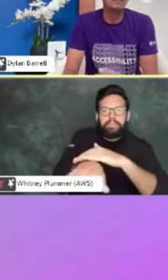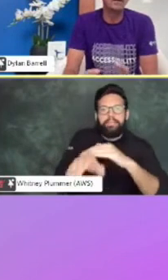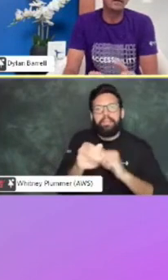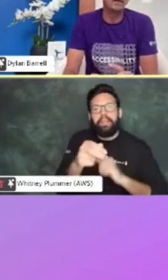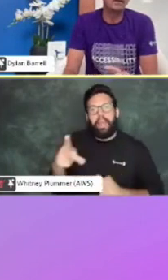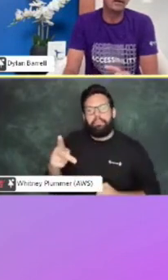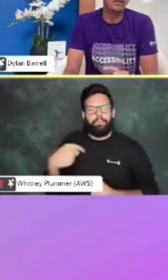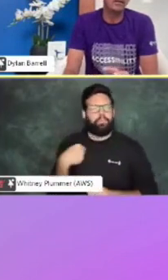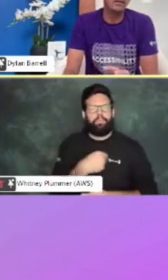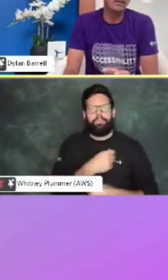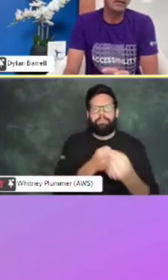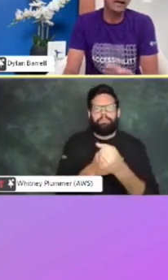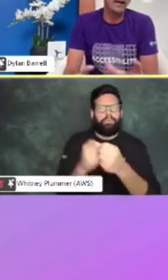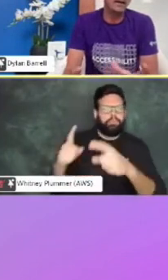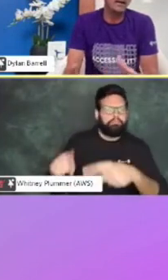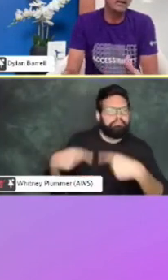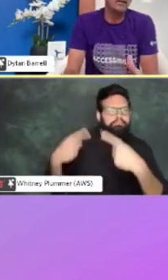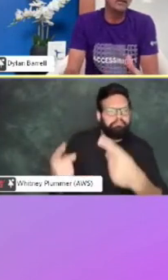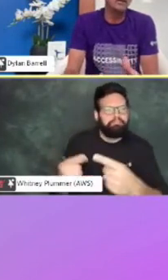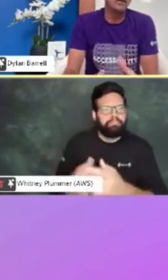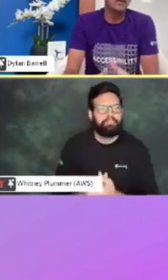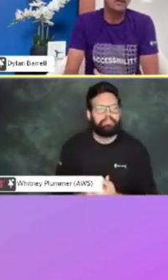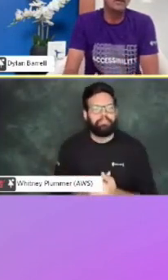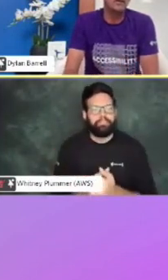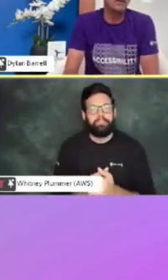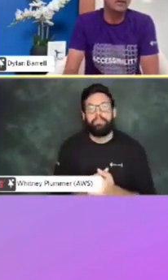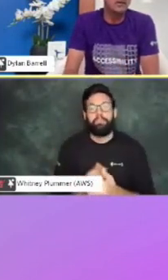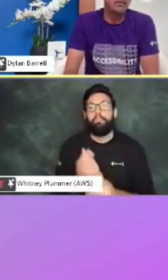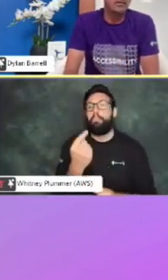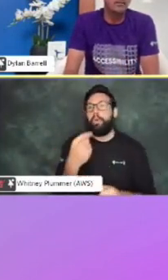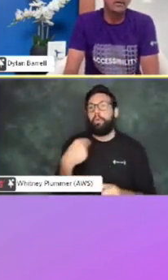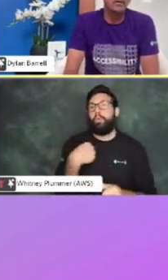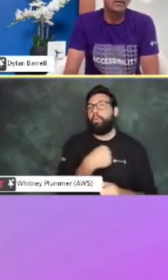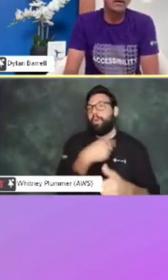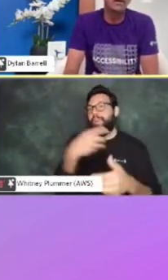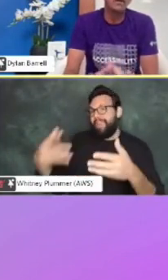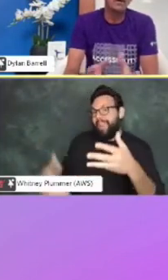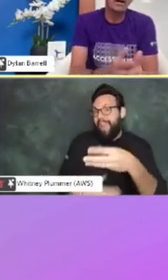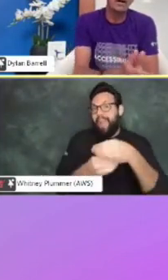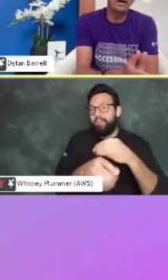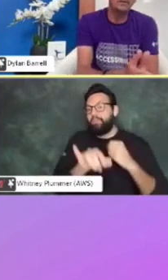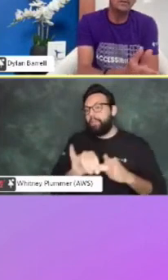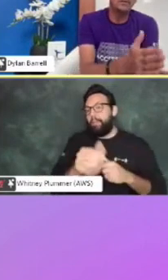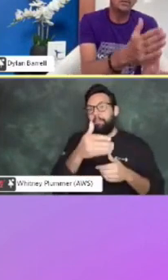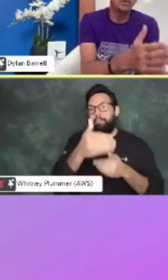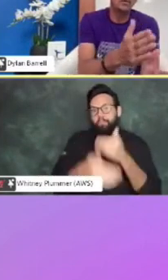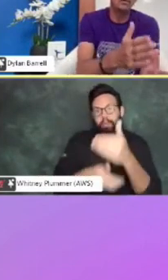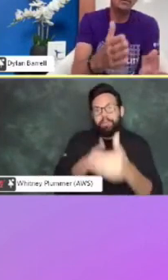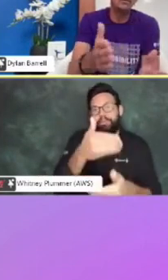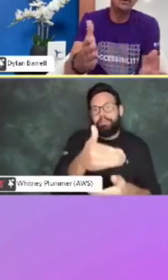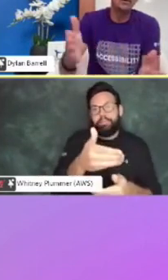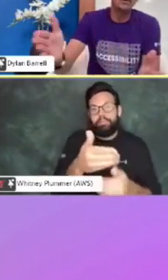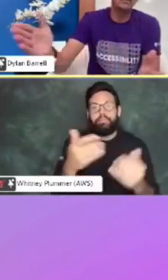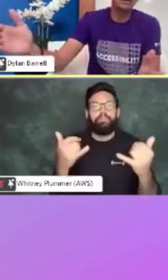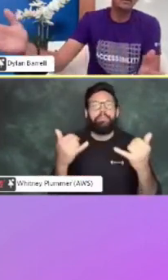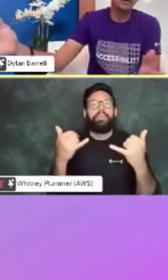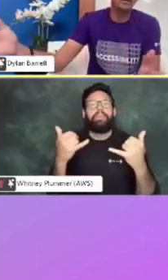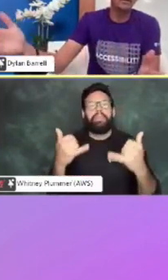But the addition of this enhanced critical user flow monitoring, we are now able to walk through complex workflows.